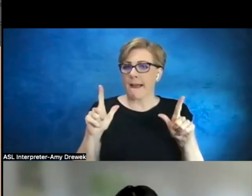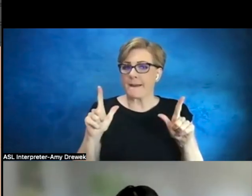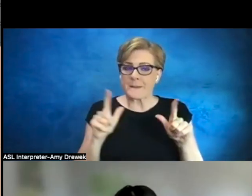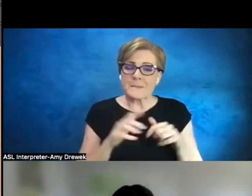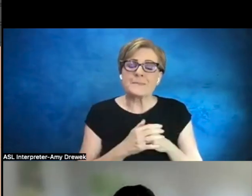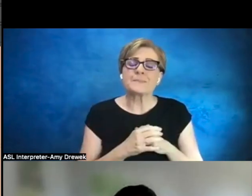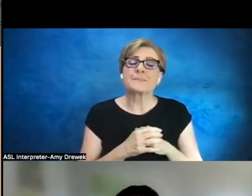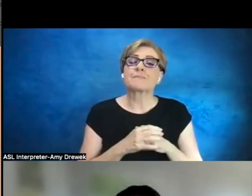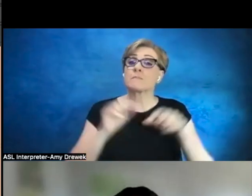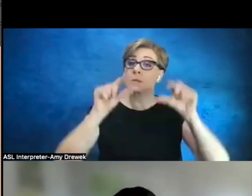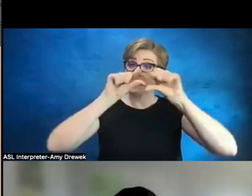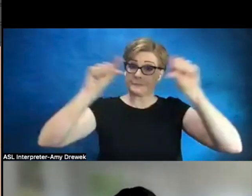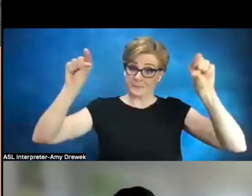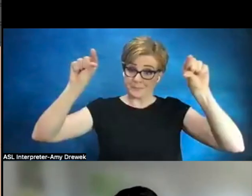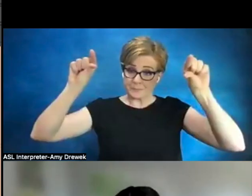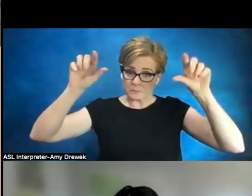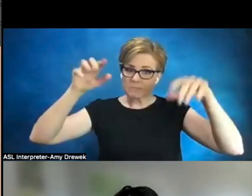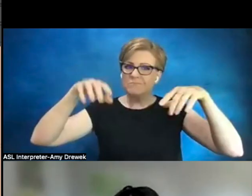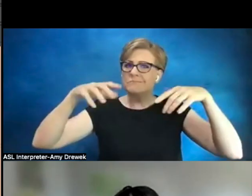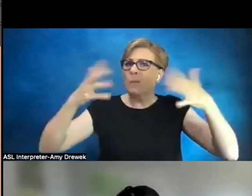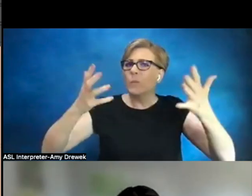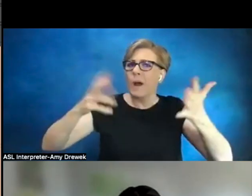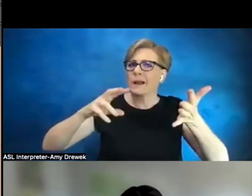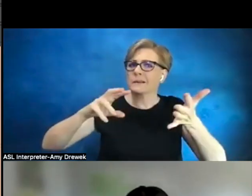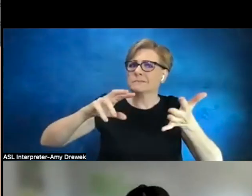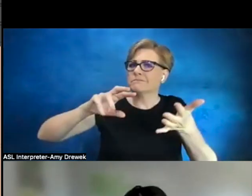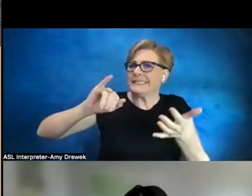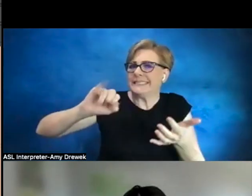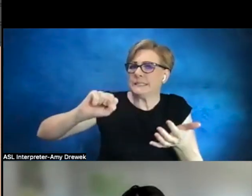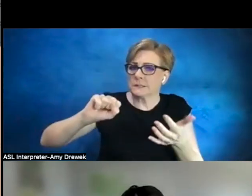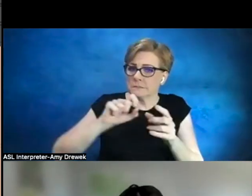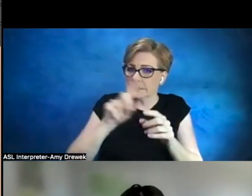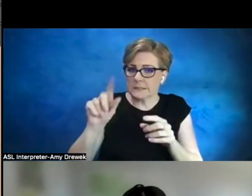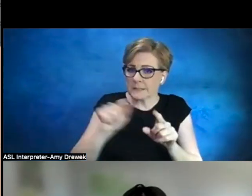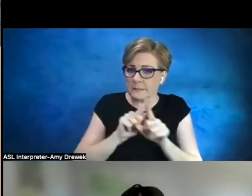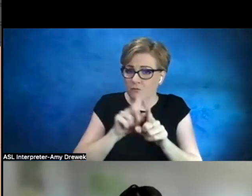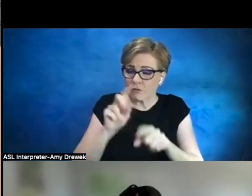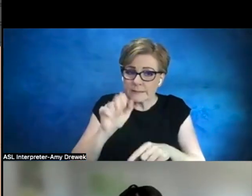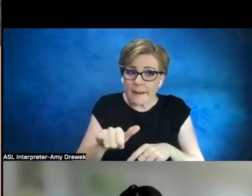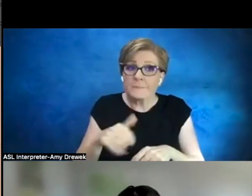top. These are some commonly asked questions. There are three bullet points on this